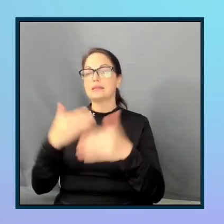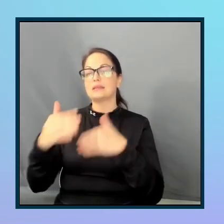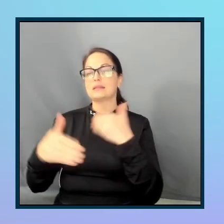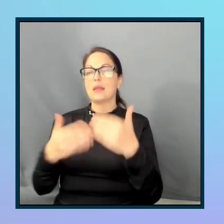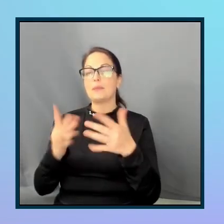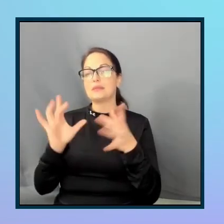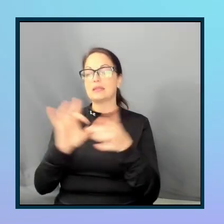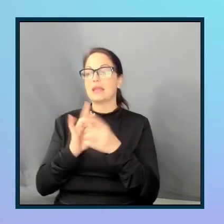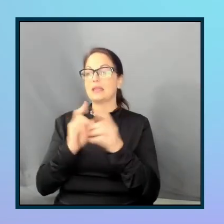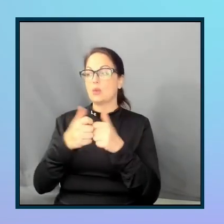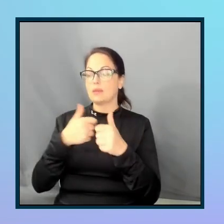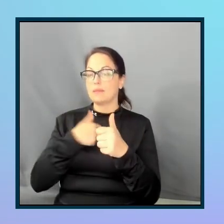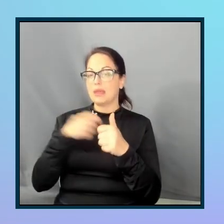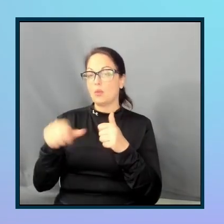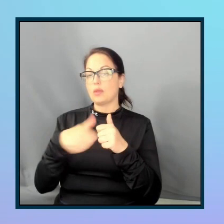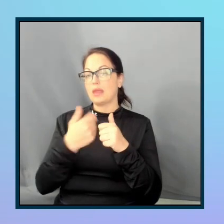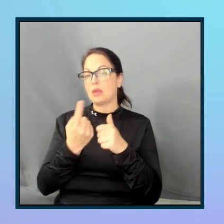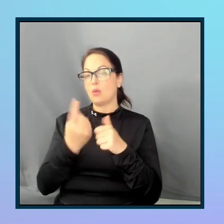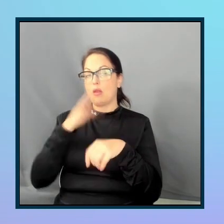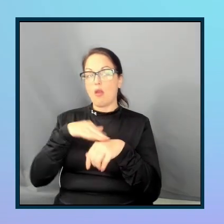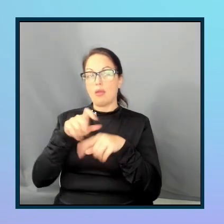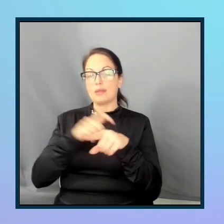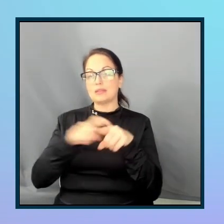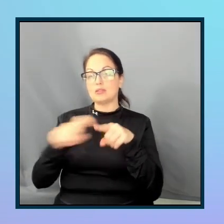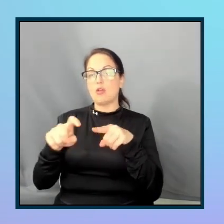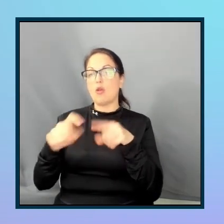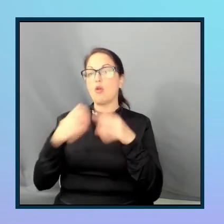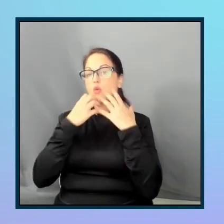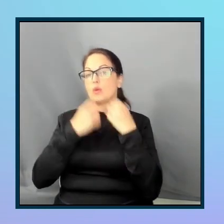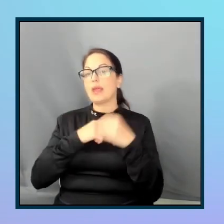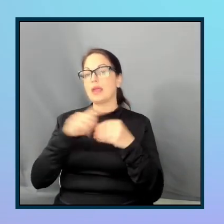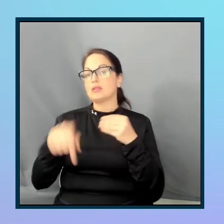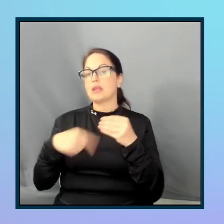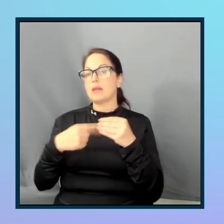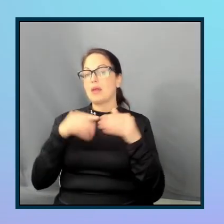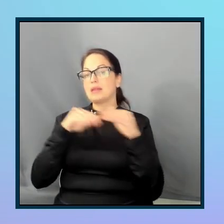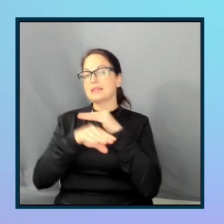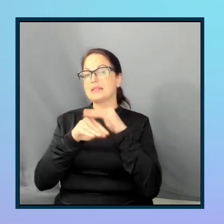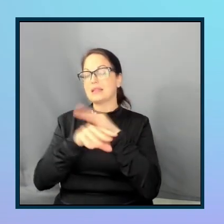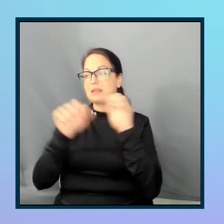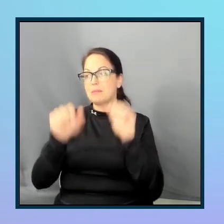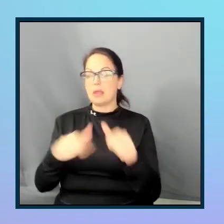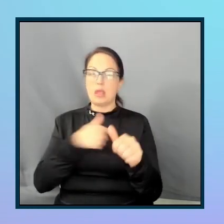or connecting with anyone else on this call who cares about accessibility, and we can guide you from there,